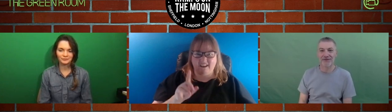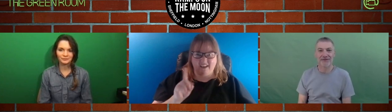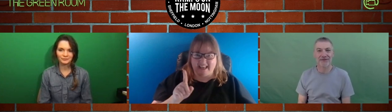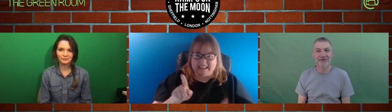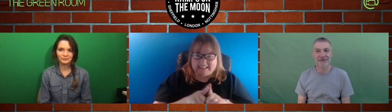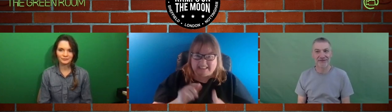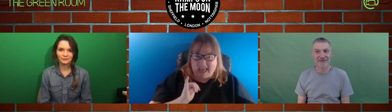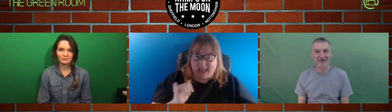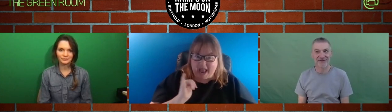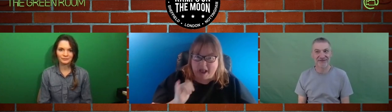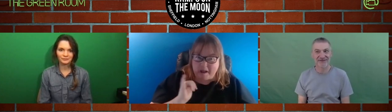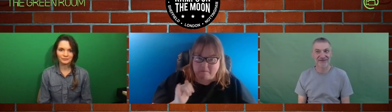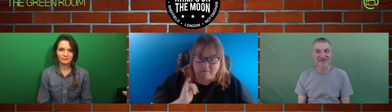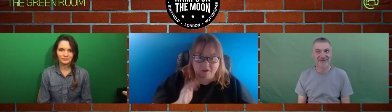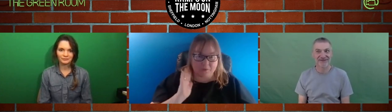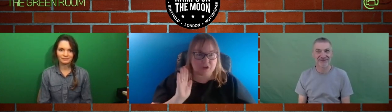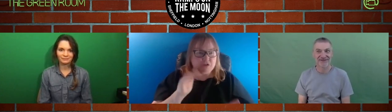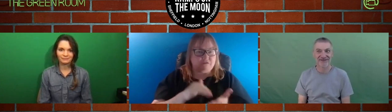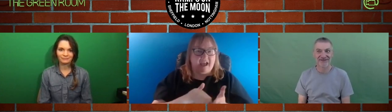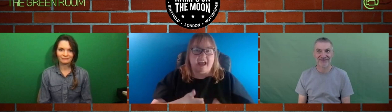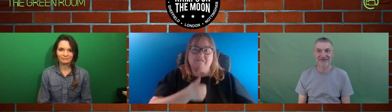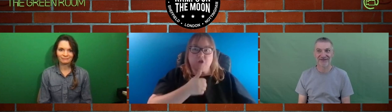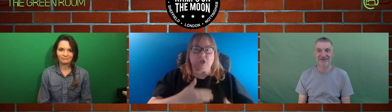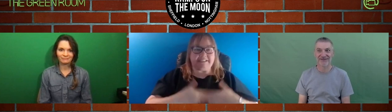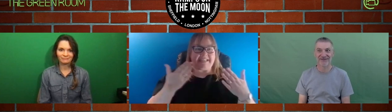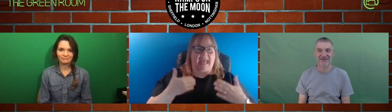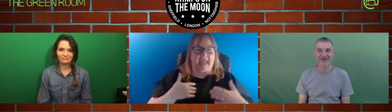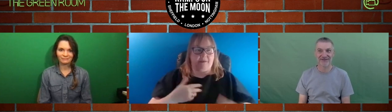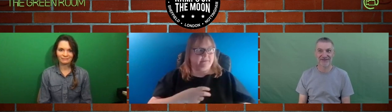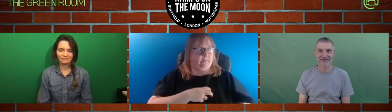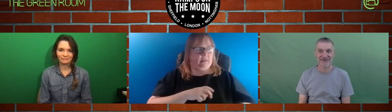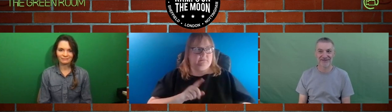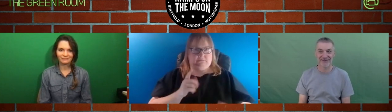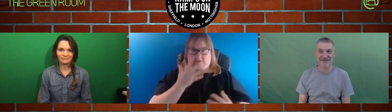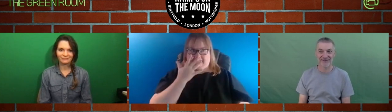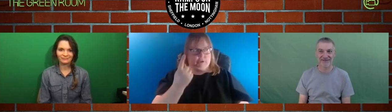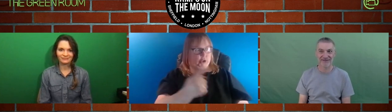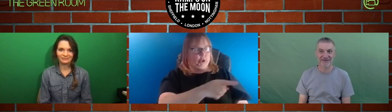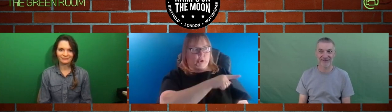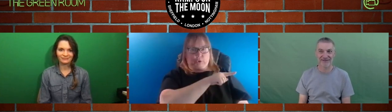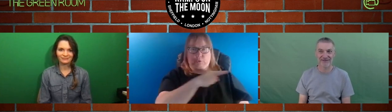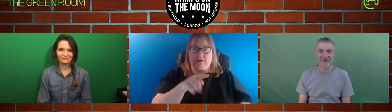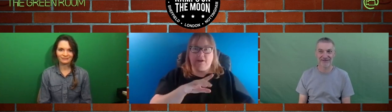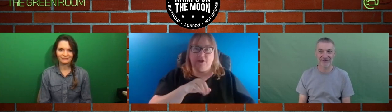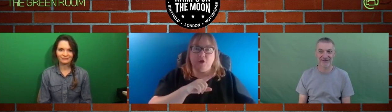when we arrived on our first day. Especially because everything was quite new to